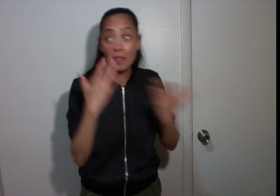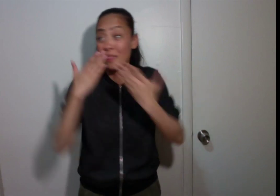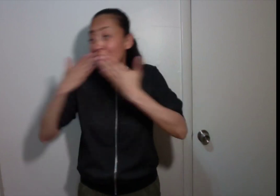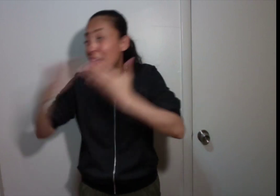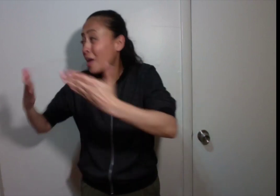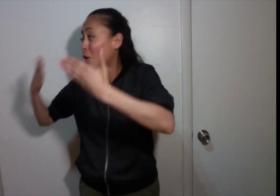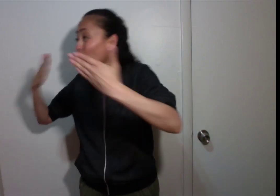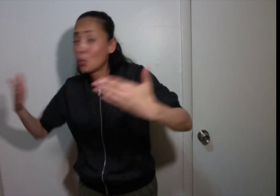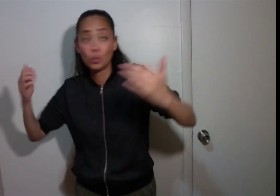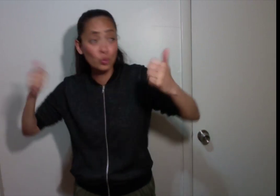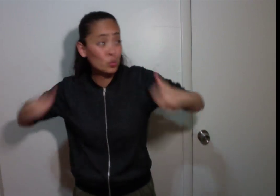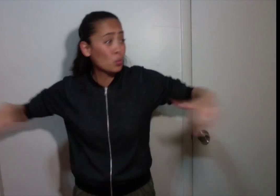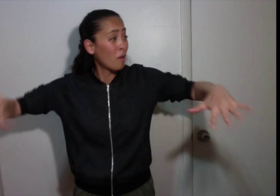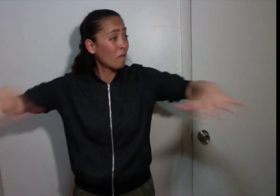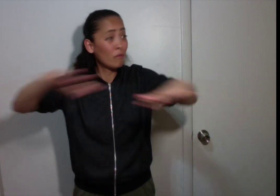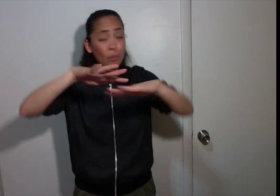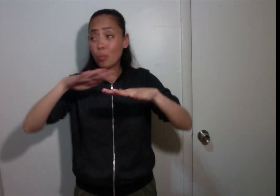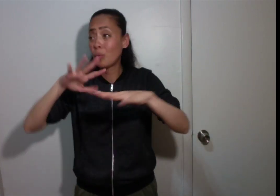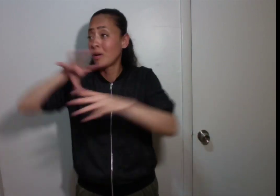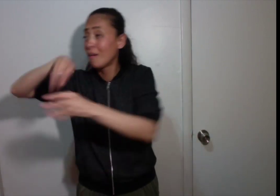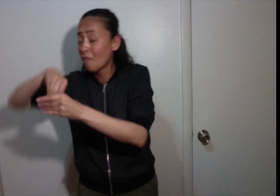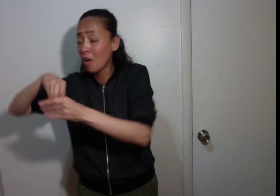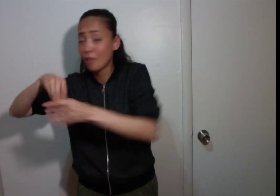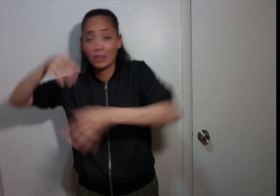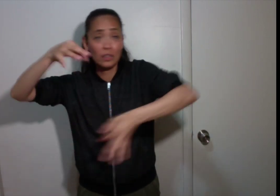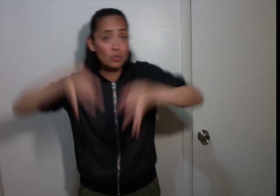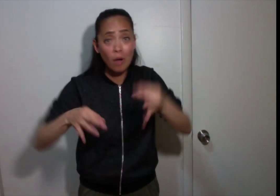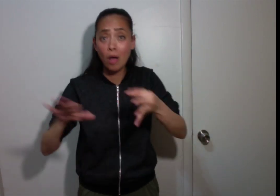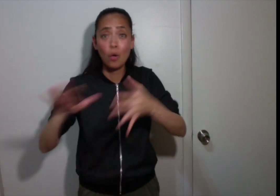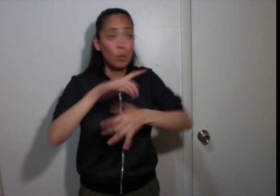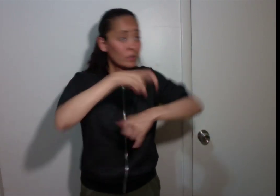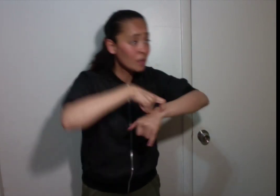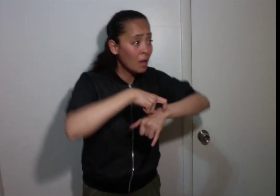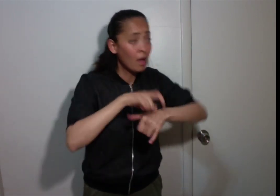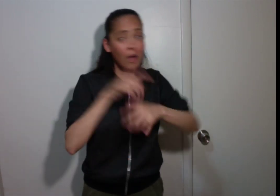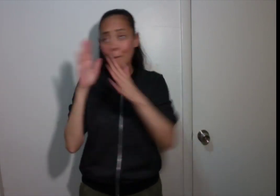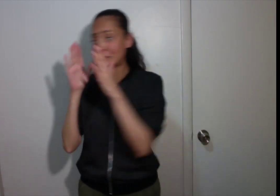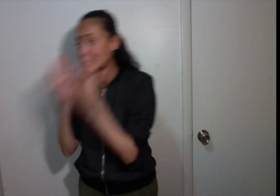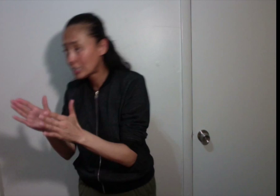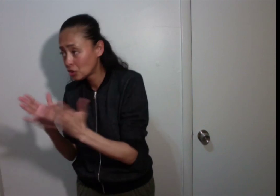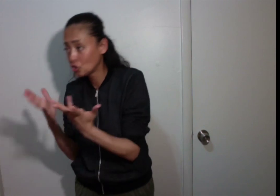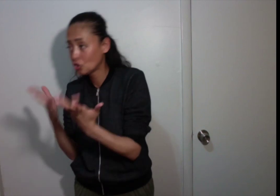Thank you to everyone involved in the trial for their time and attention.